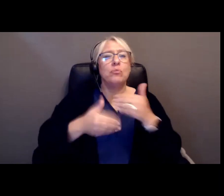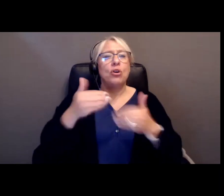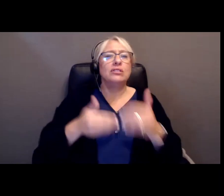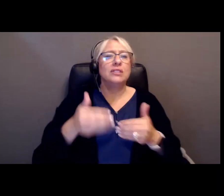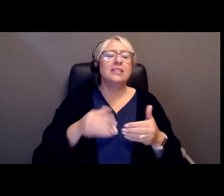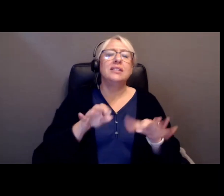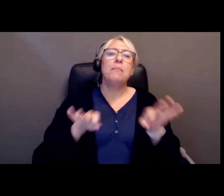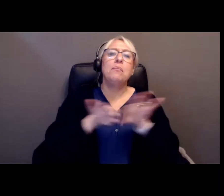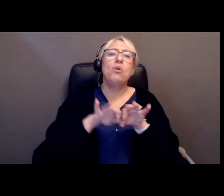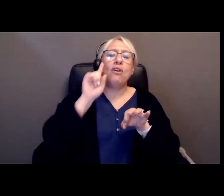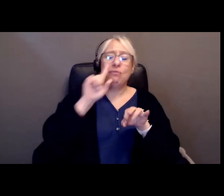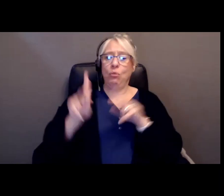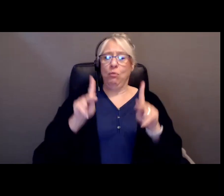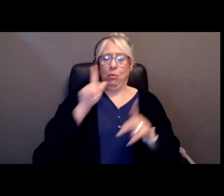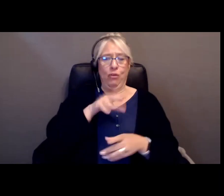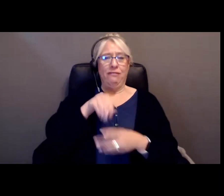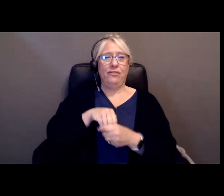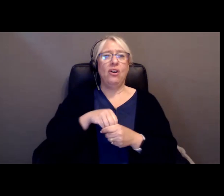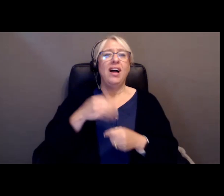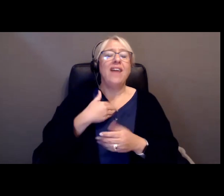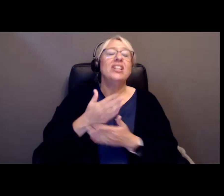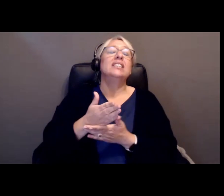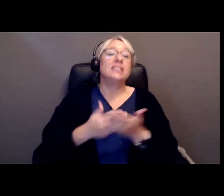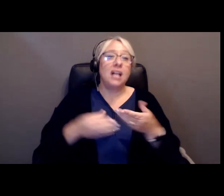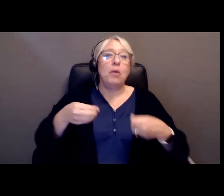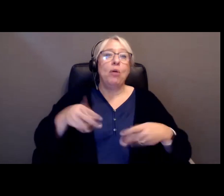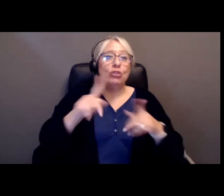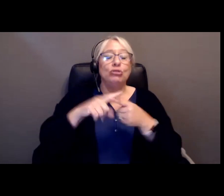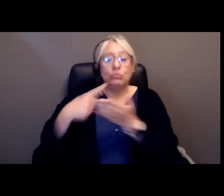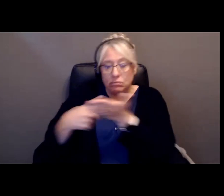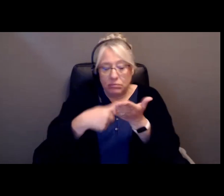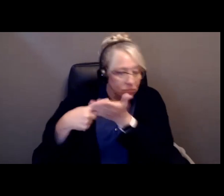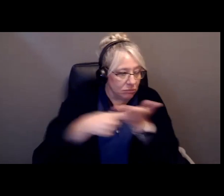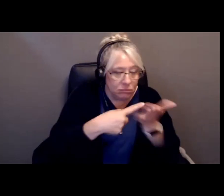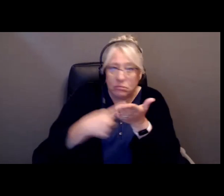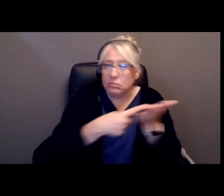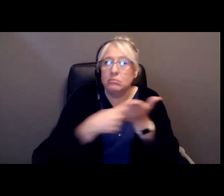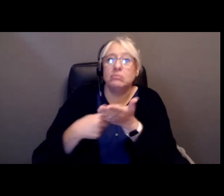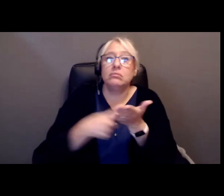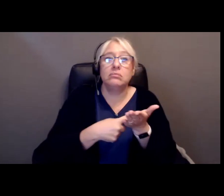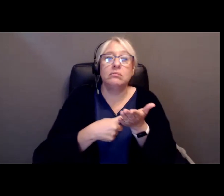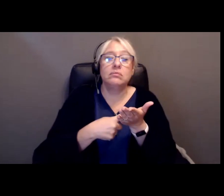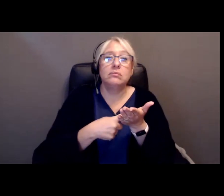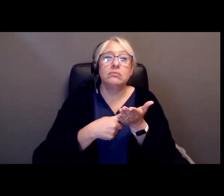peers who are involved to have some opportunities to talk amongst themselves because often people